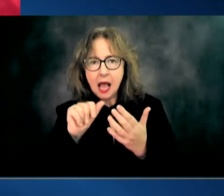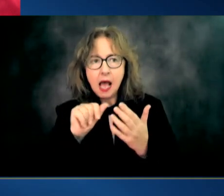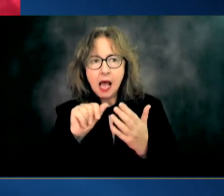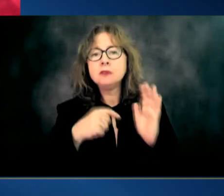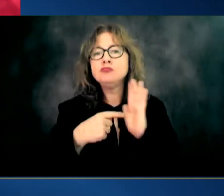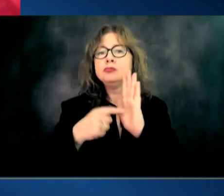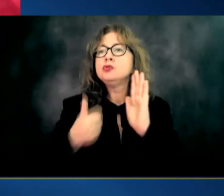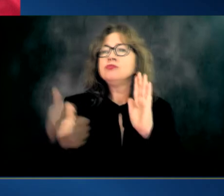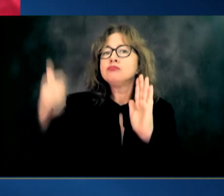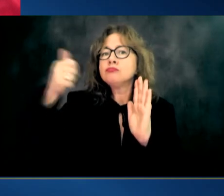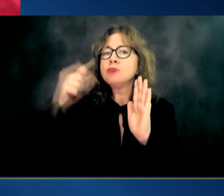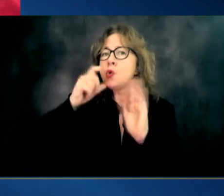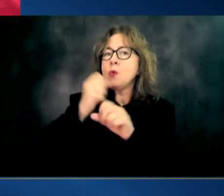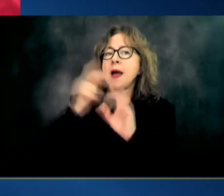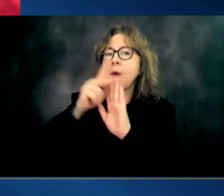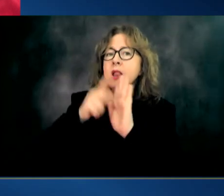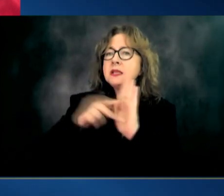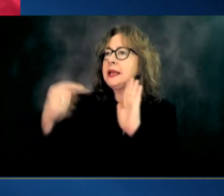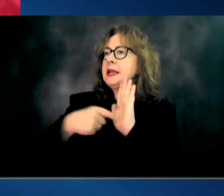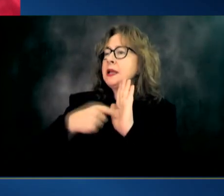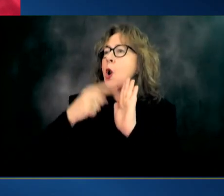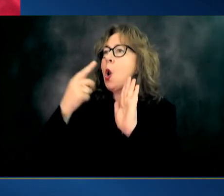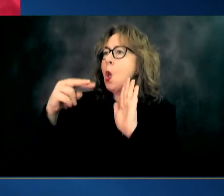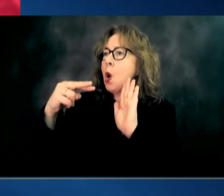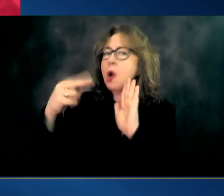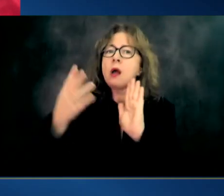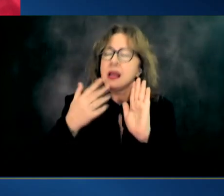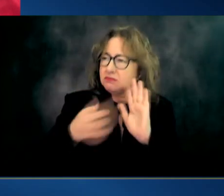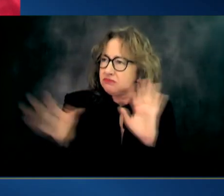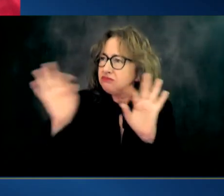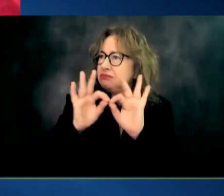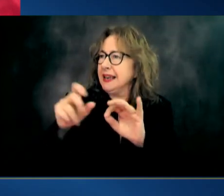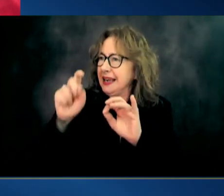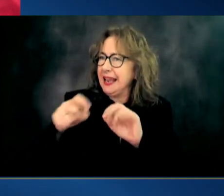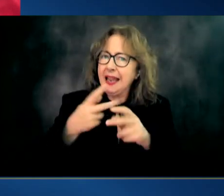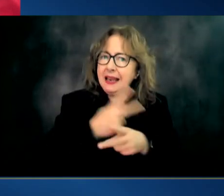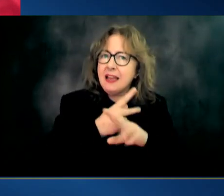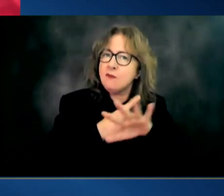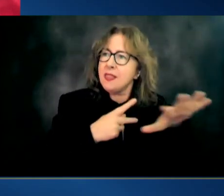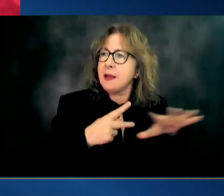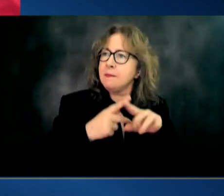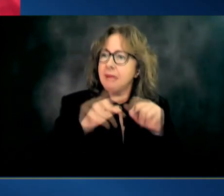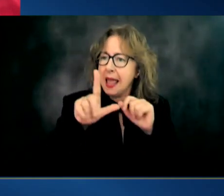really urgent need for improved access to care in this area. And as a result,